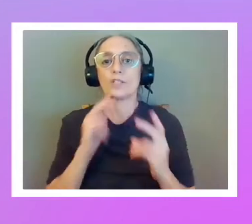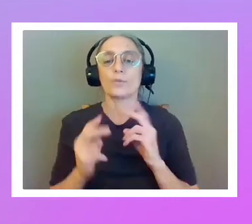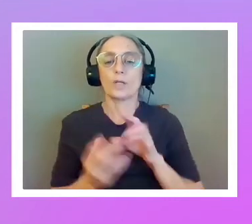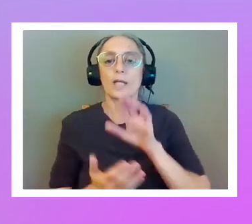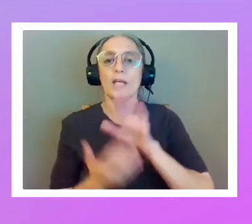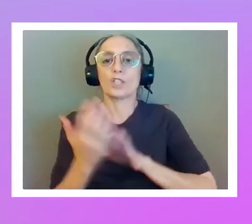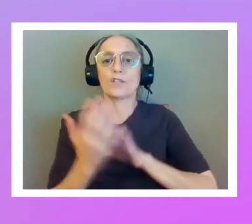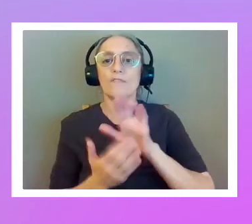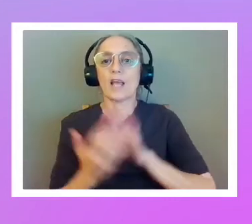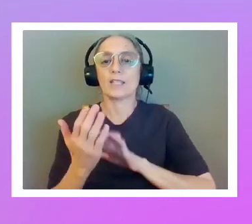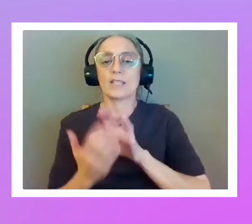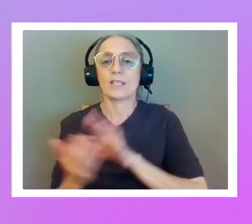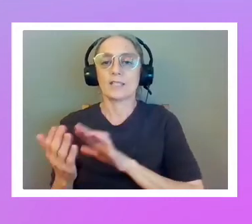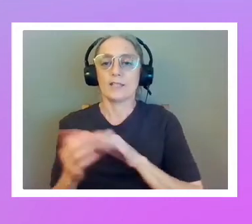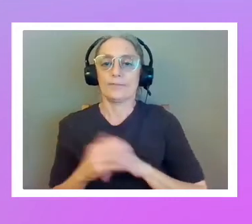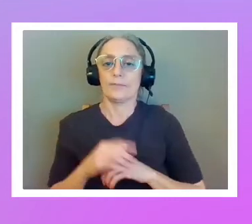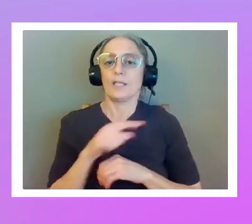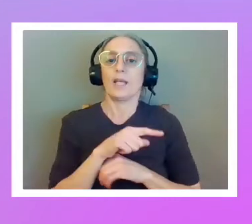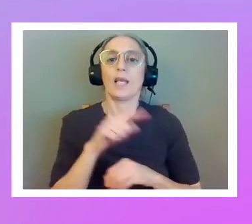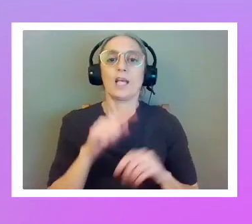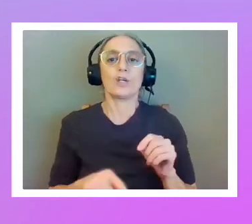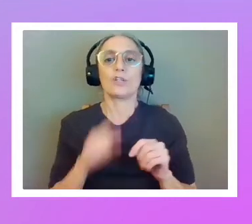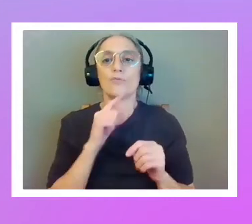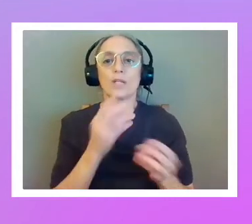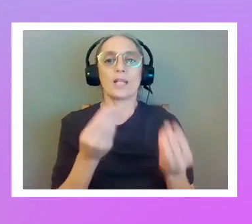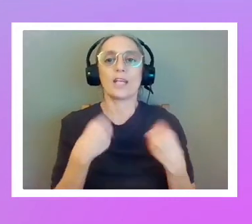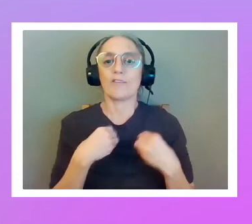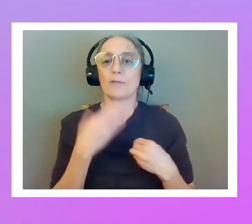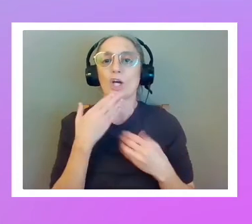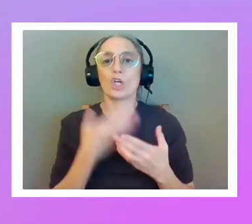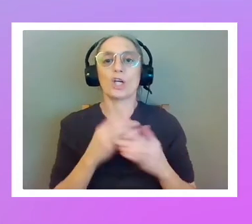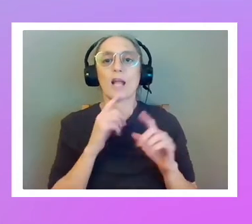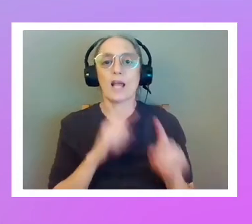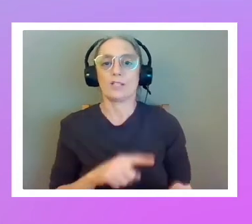and he couldn't really get me a good answer. My answer was this,